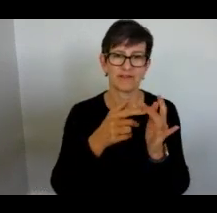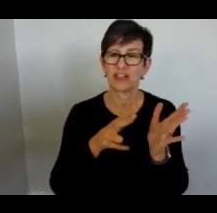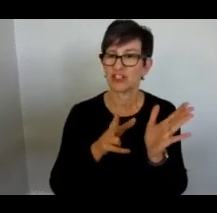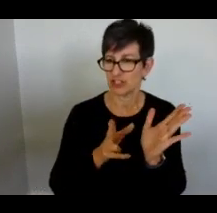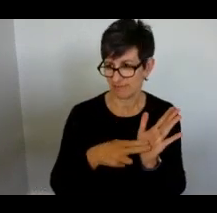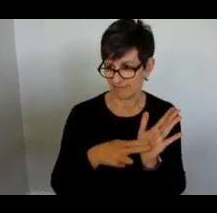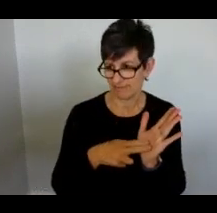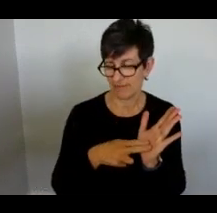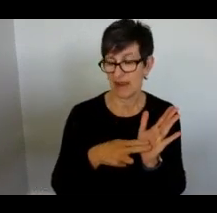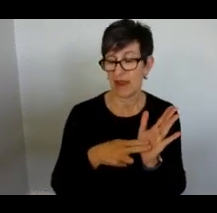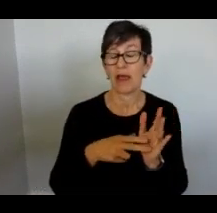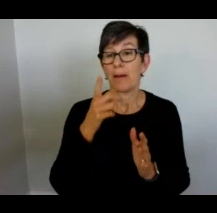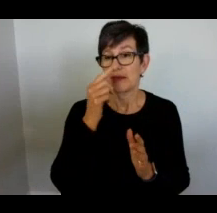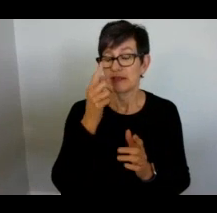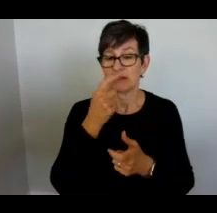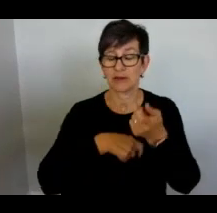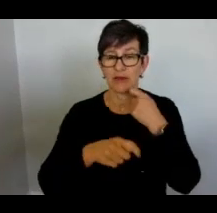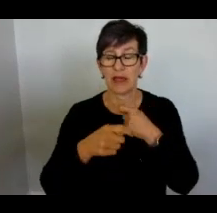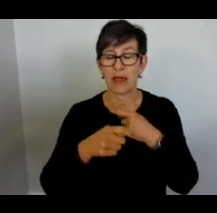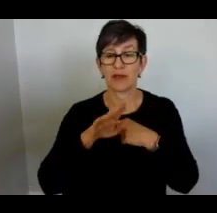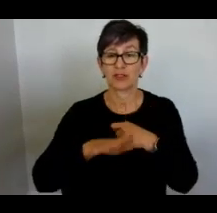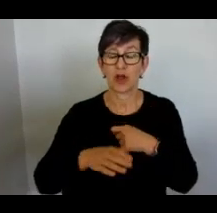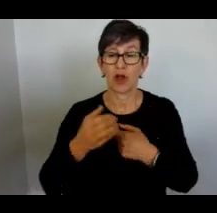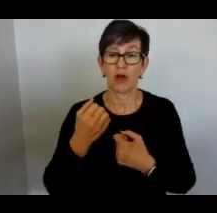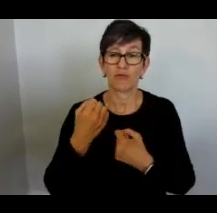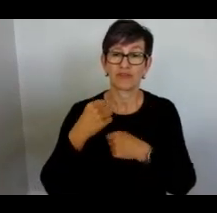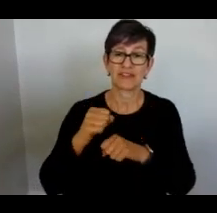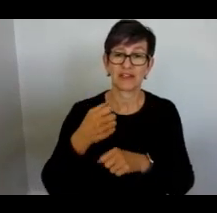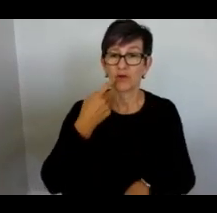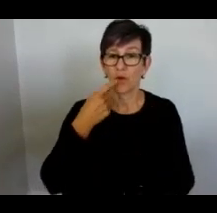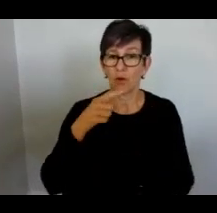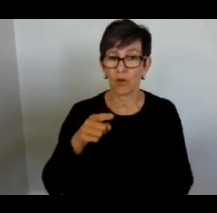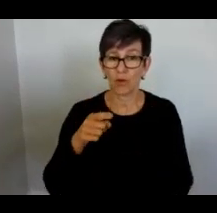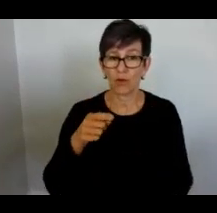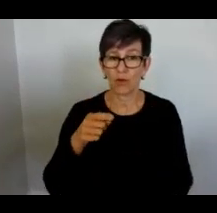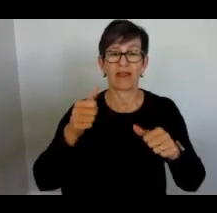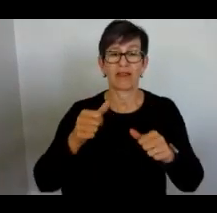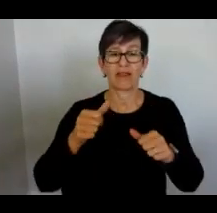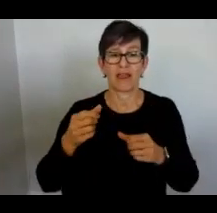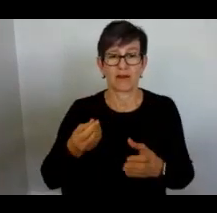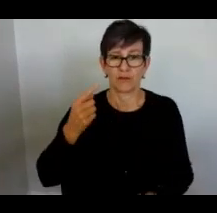officer that is when we brief that out to our department of child protection office, which